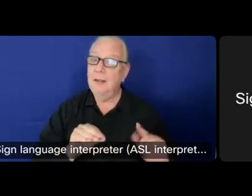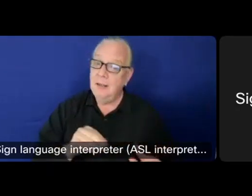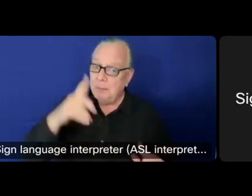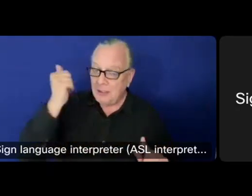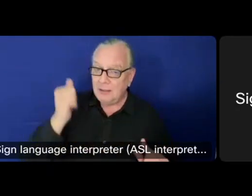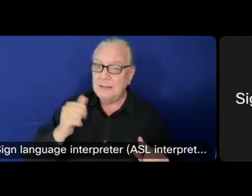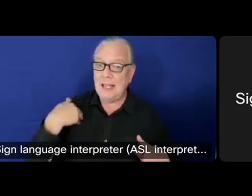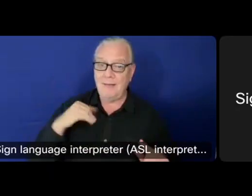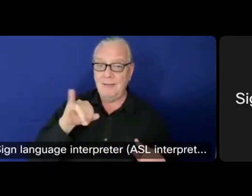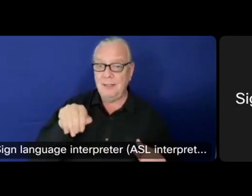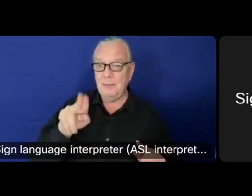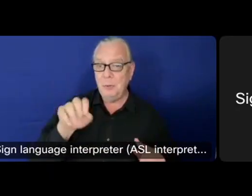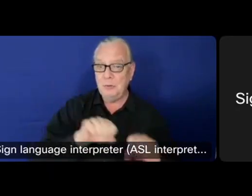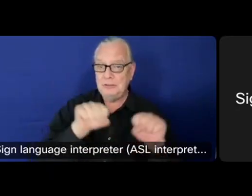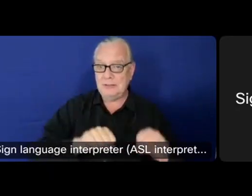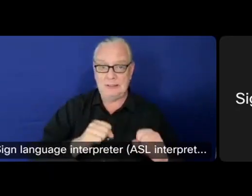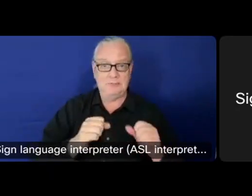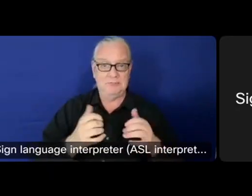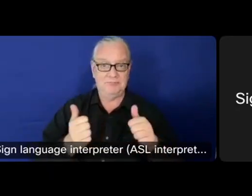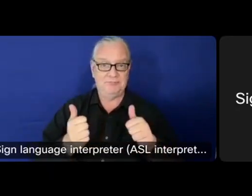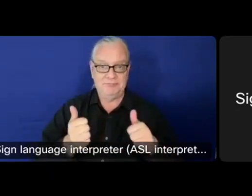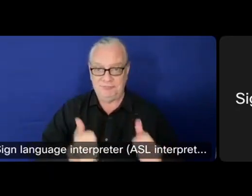our immune function starts to to decline because of the chronic